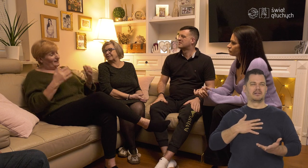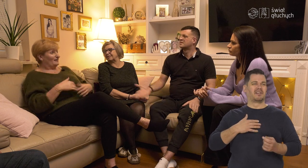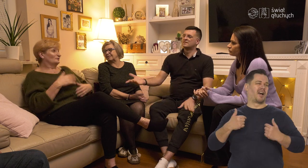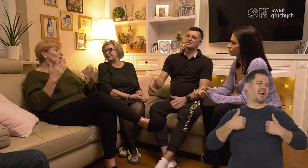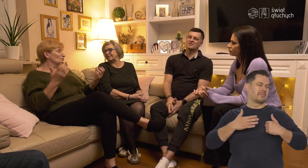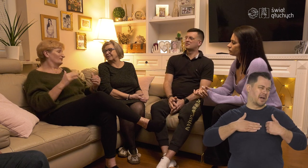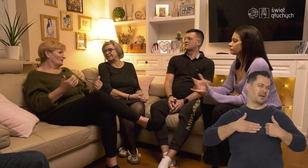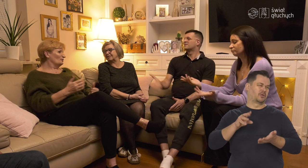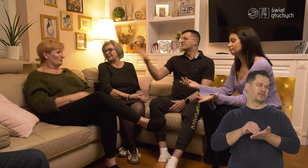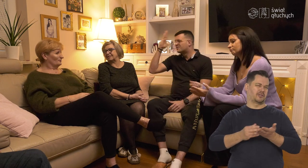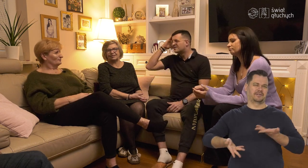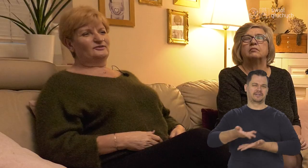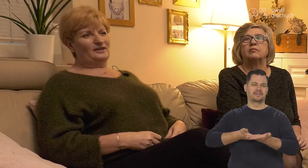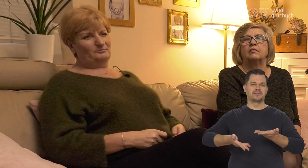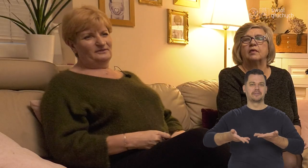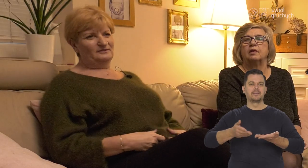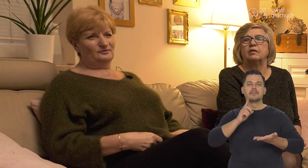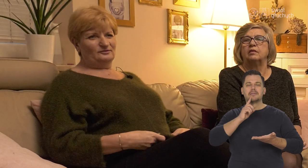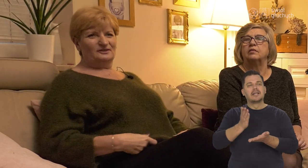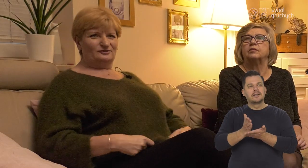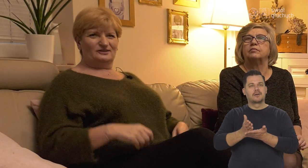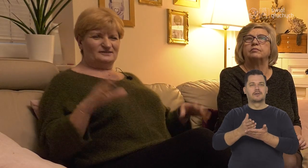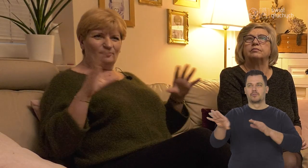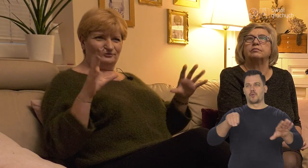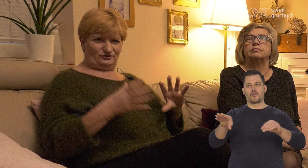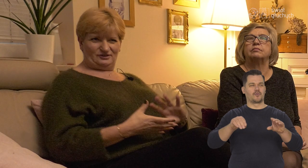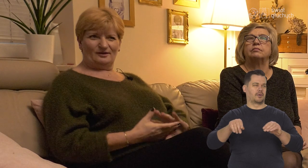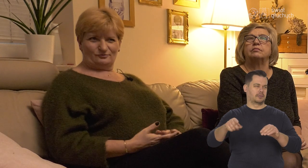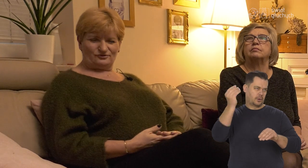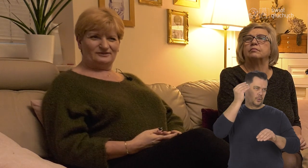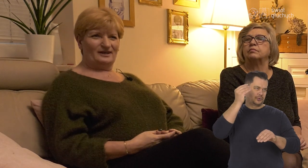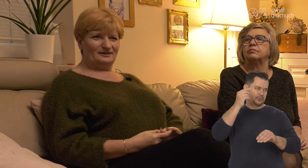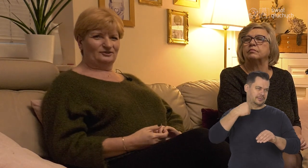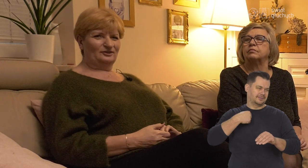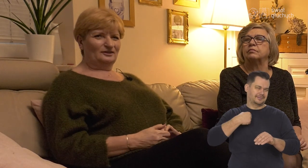Then yes, and here it is known.... That's just what I learn from them.